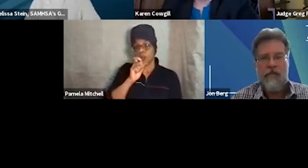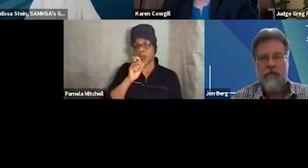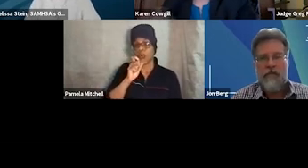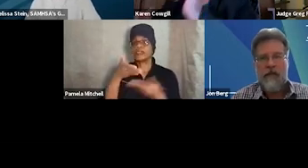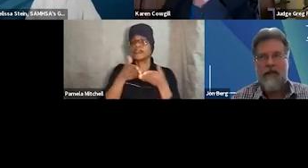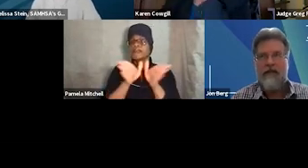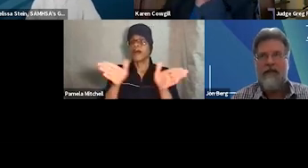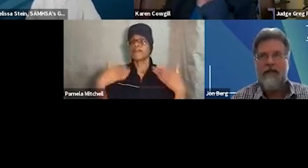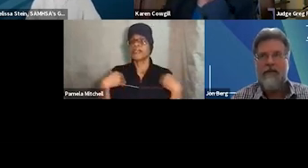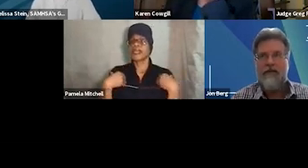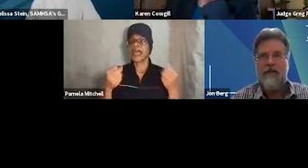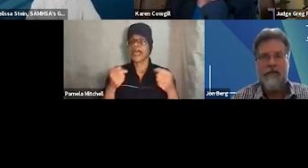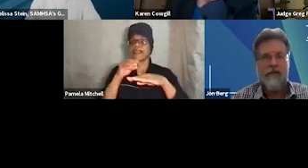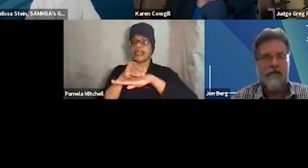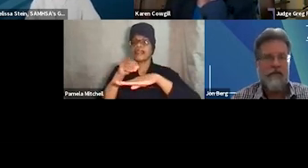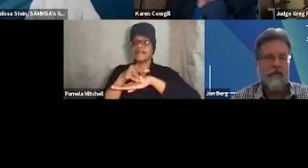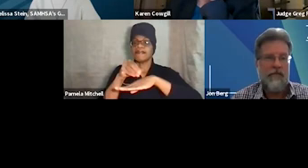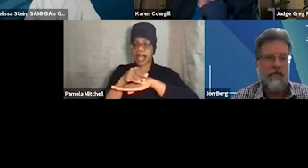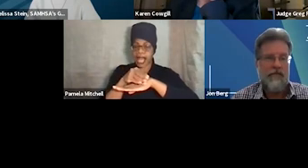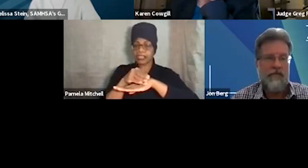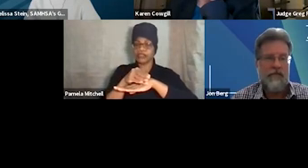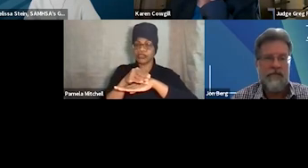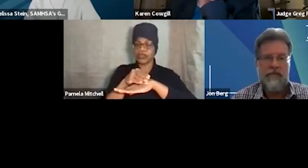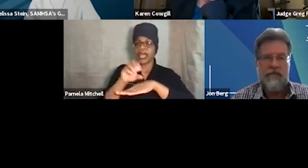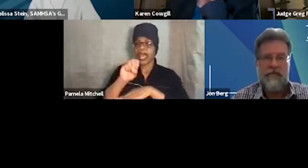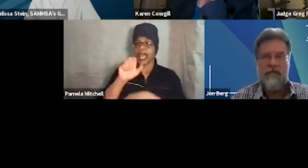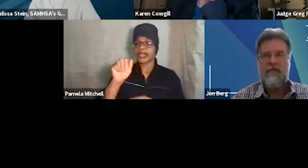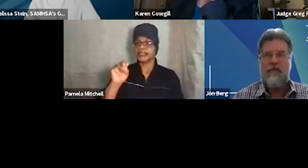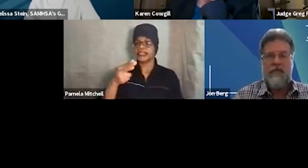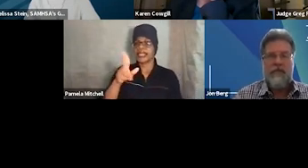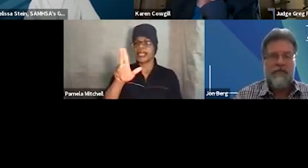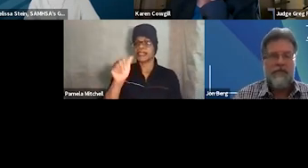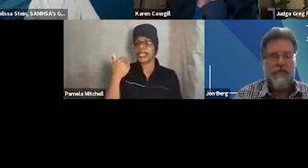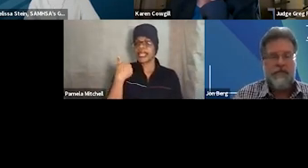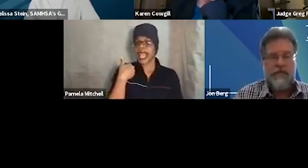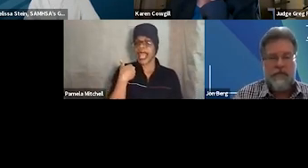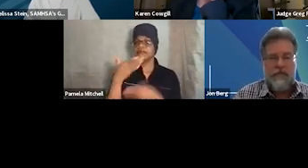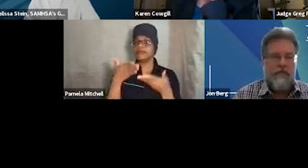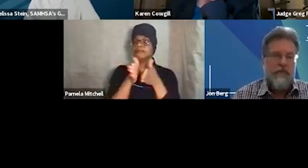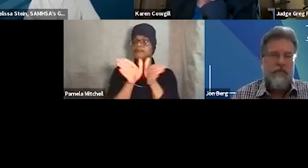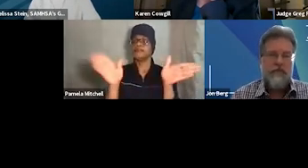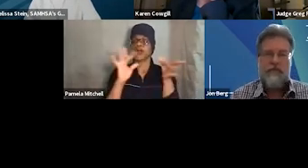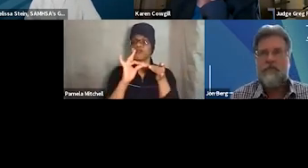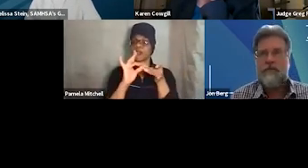at the Center for Substance Abuse Treatment at SAMHSA. And he has some opening remarks for us. Jon.